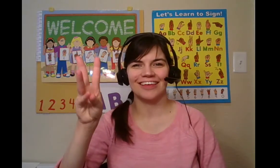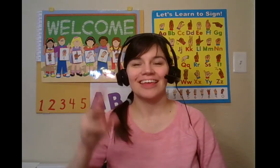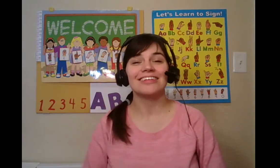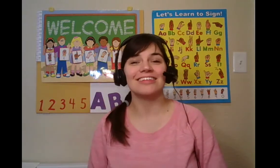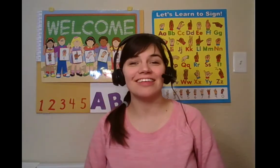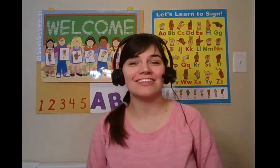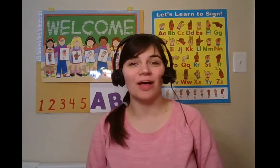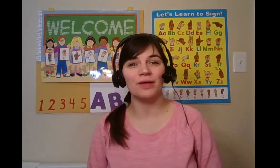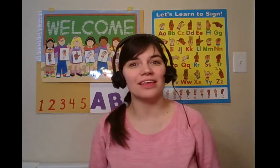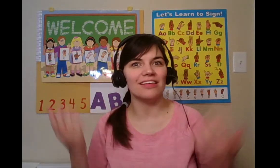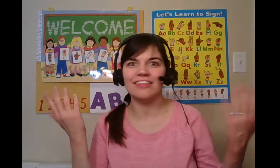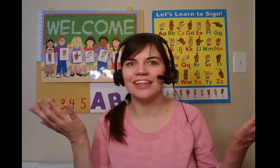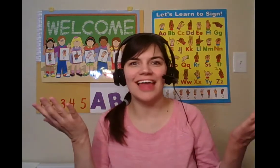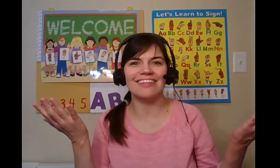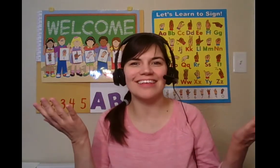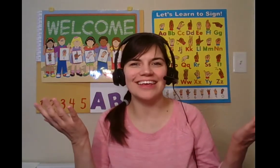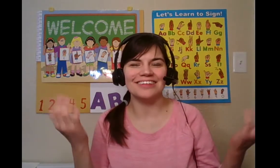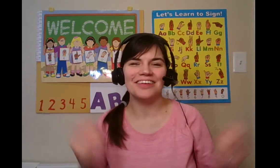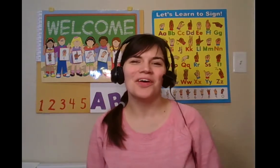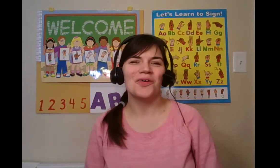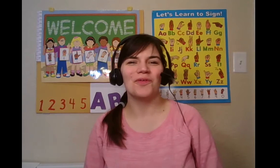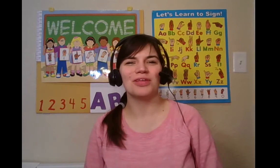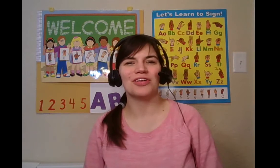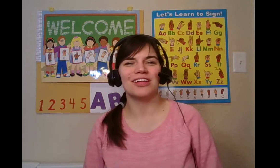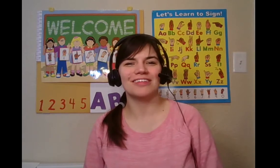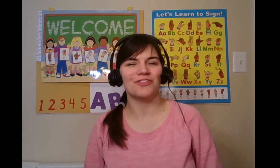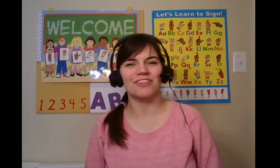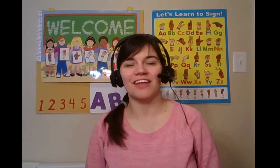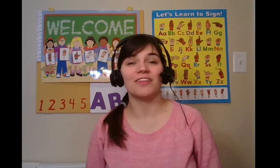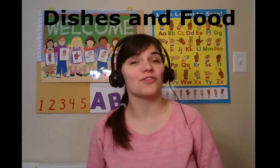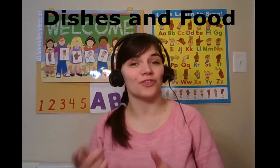Today's topic is "Let's eat!" We'll be learning different signs for